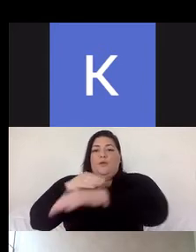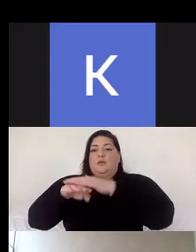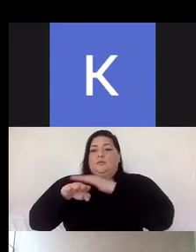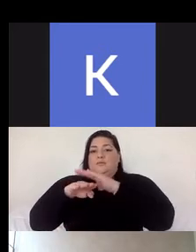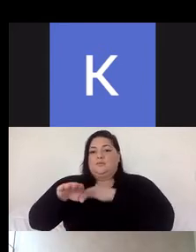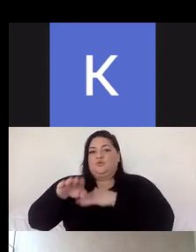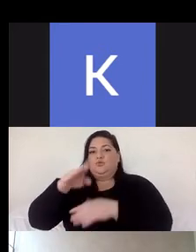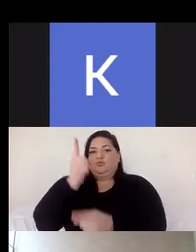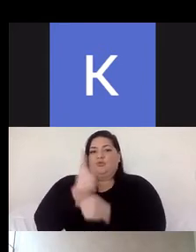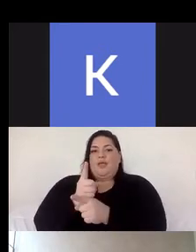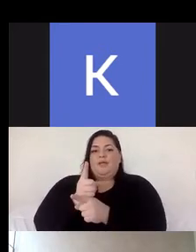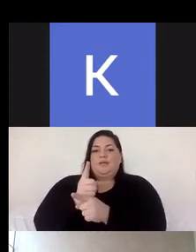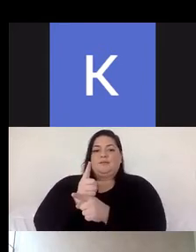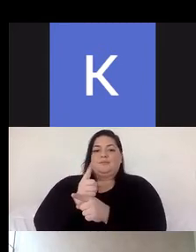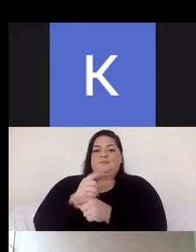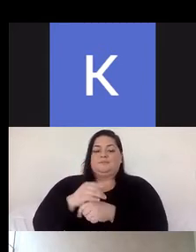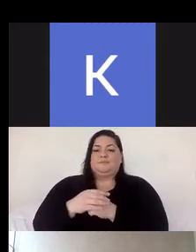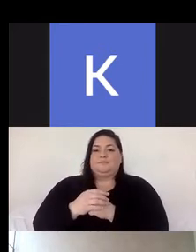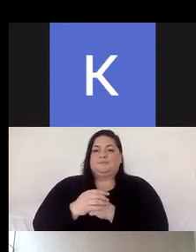A key goal.